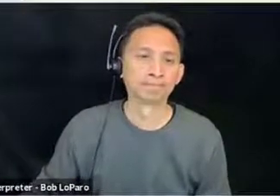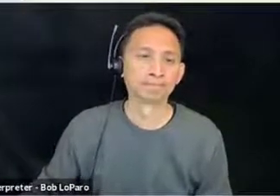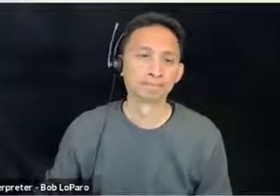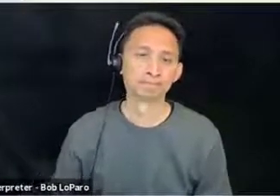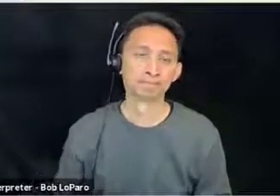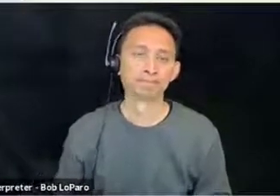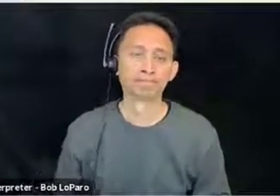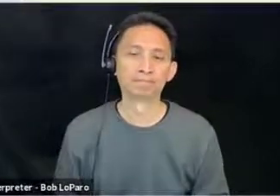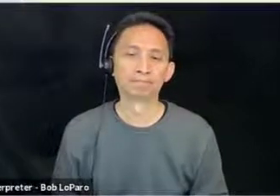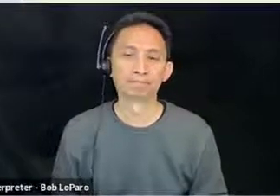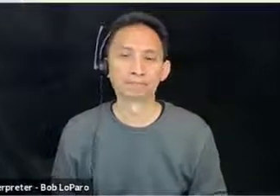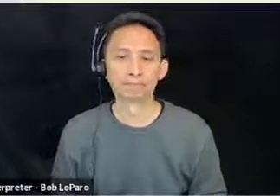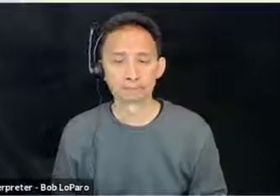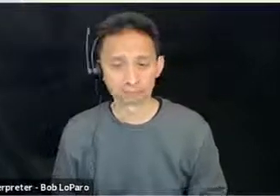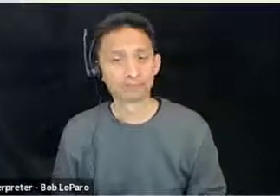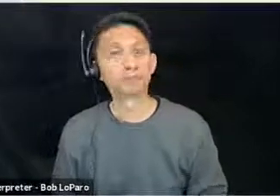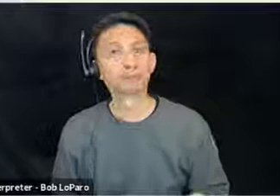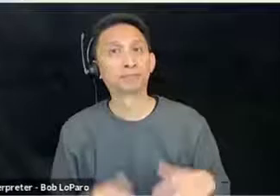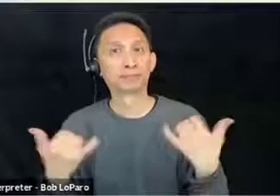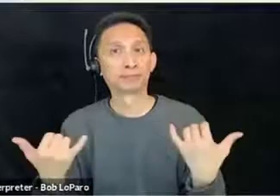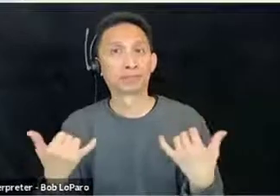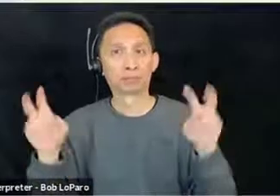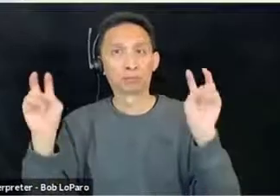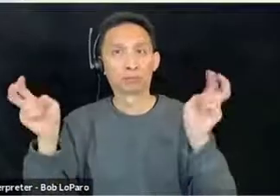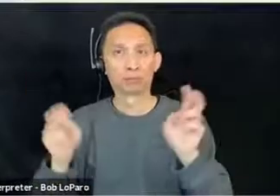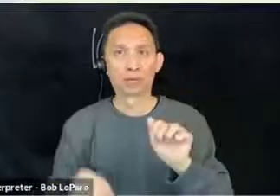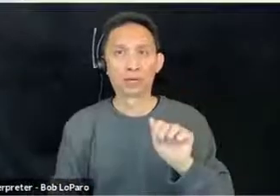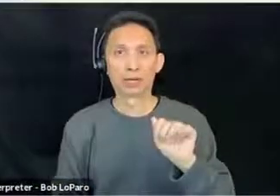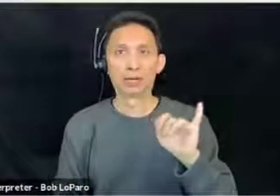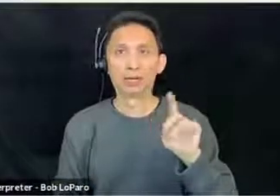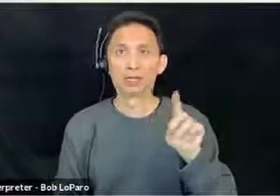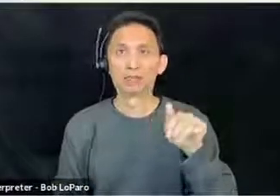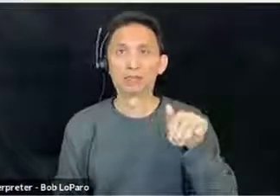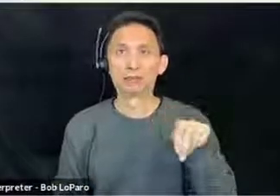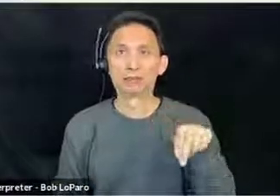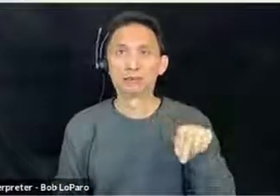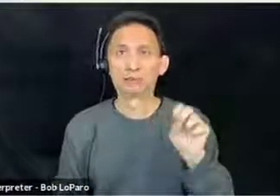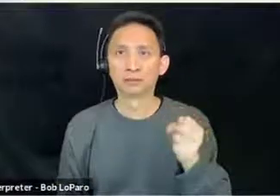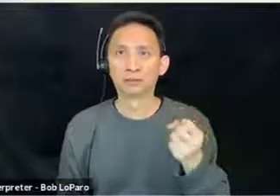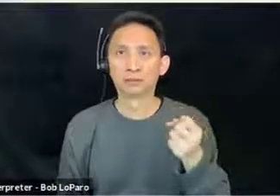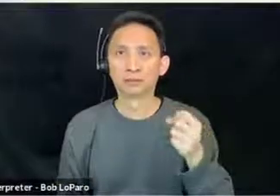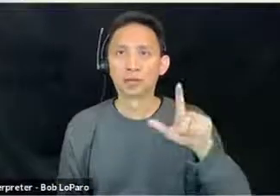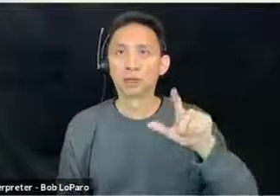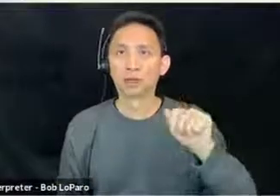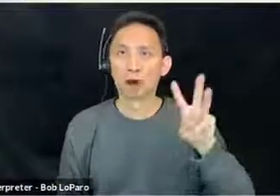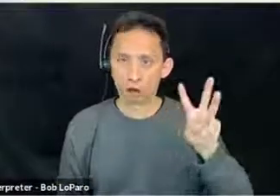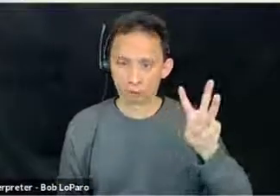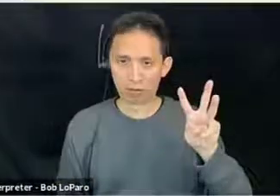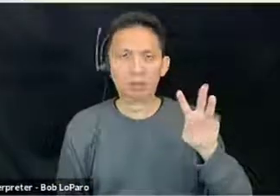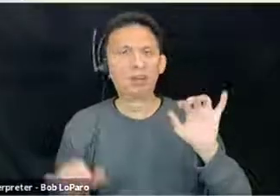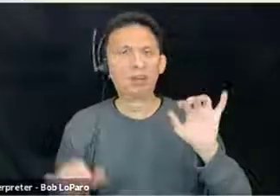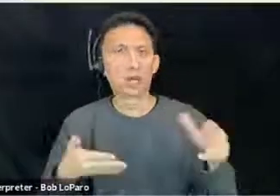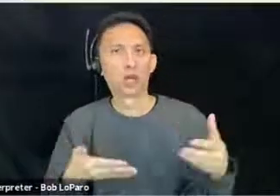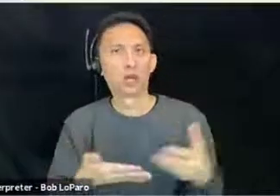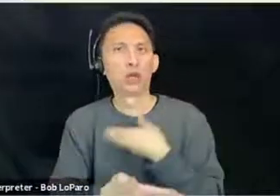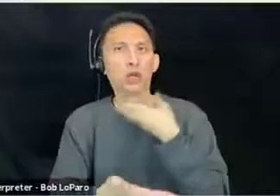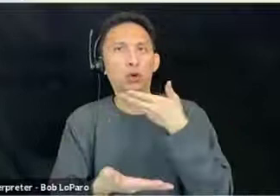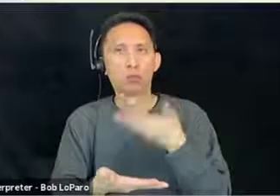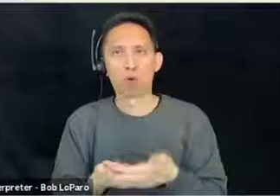And so Aidan's Law is the name of the newborn screening that we continue to mention, H.R. 534.